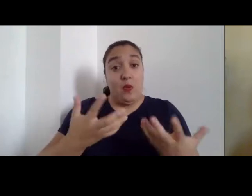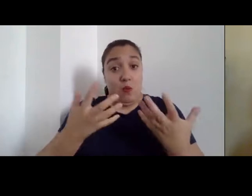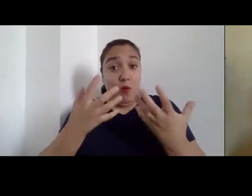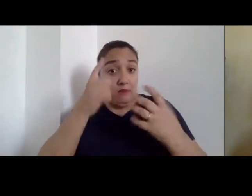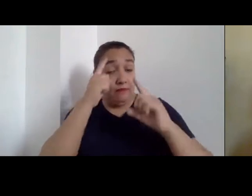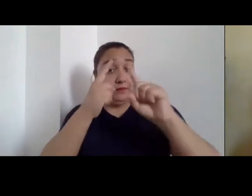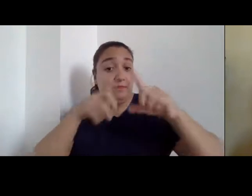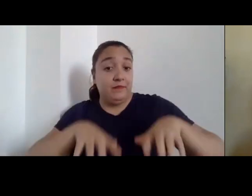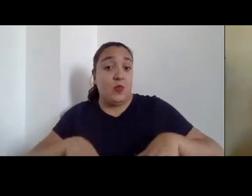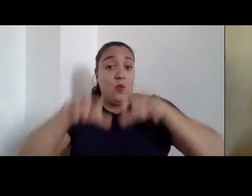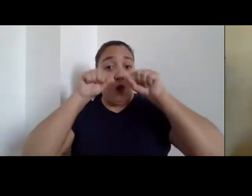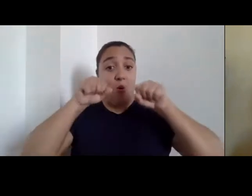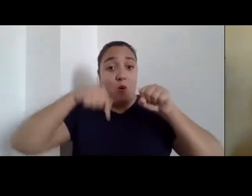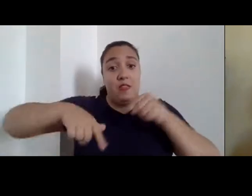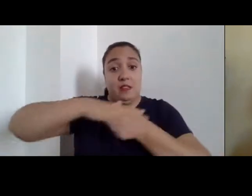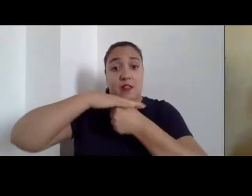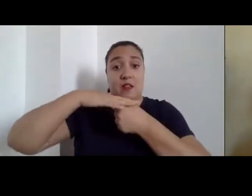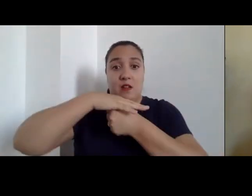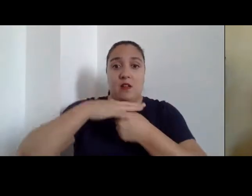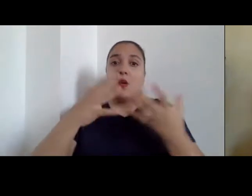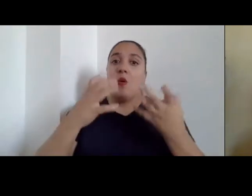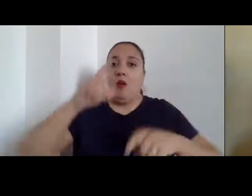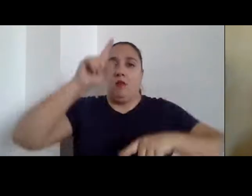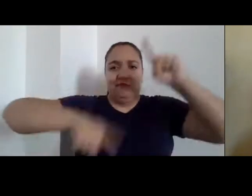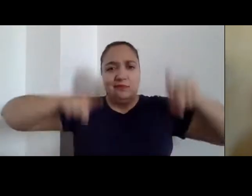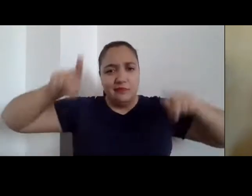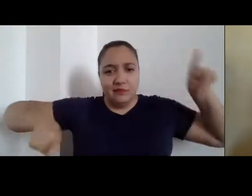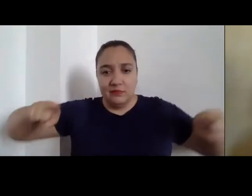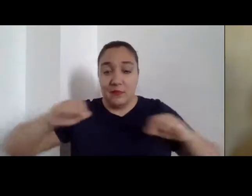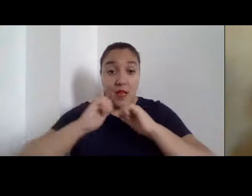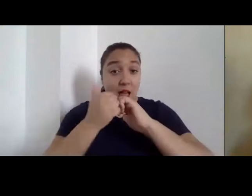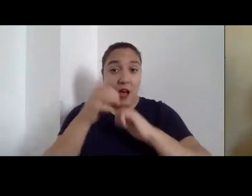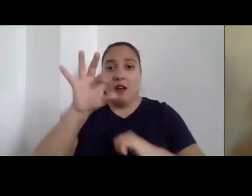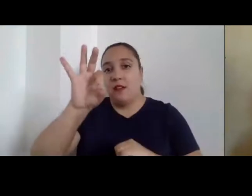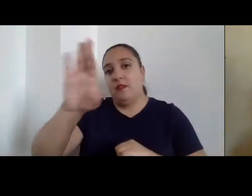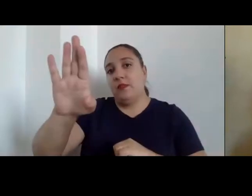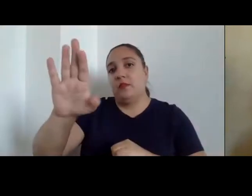as wide of a format as possible by using Facebook rather than only Zoom registration